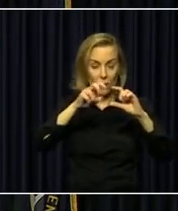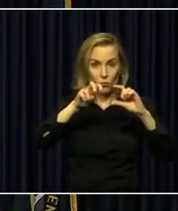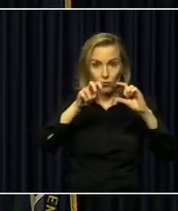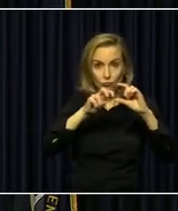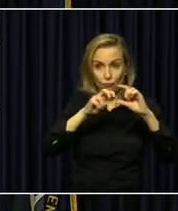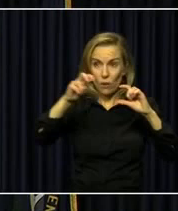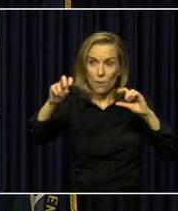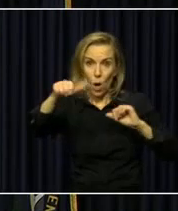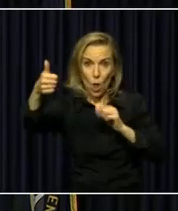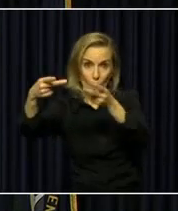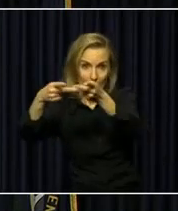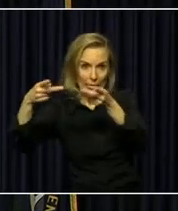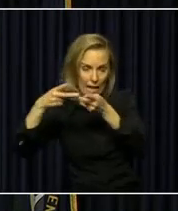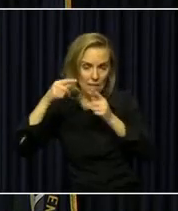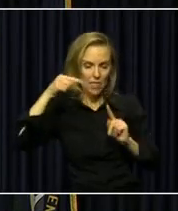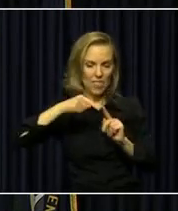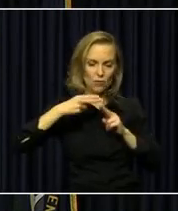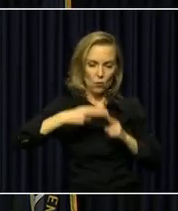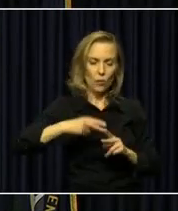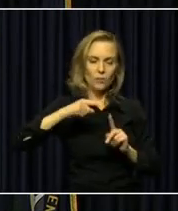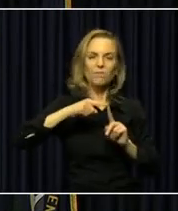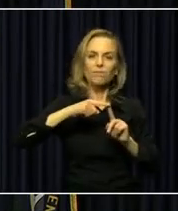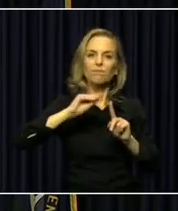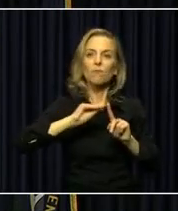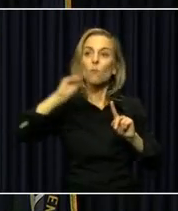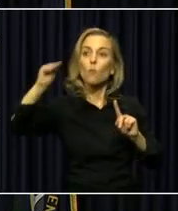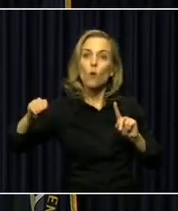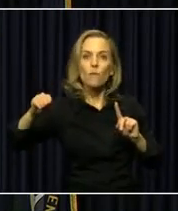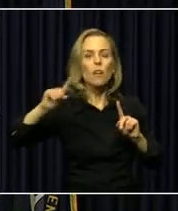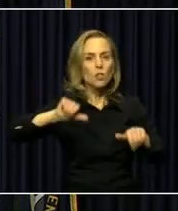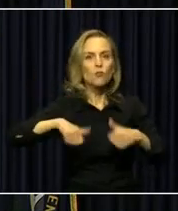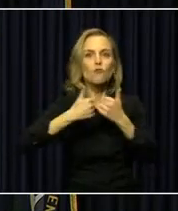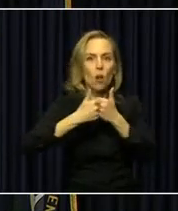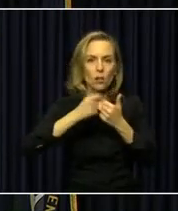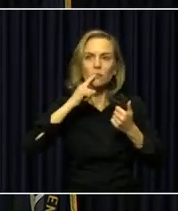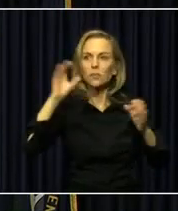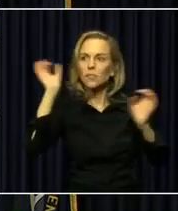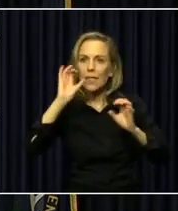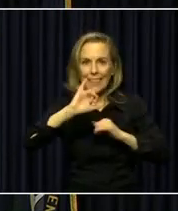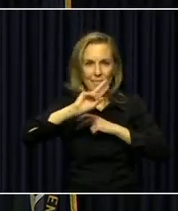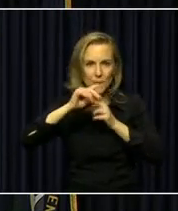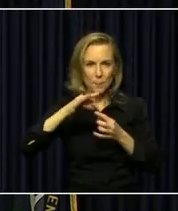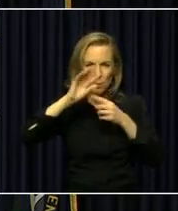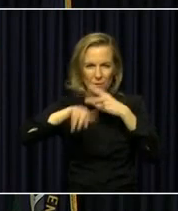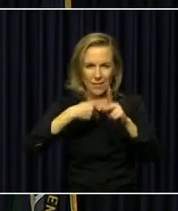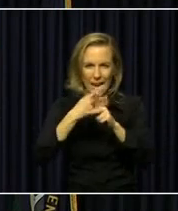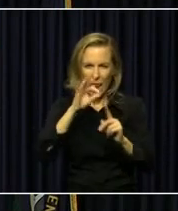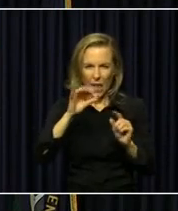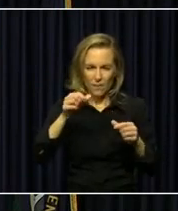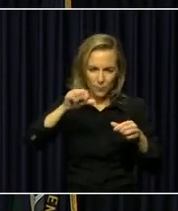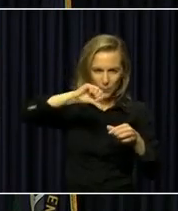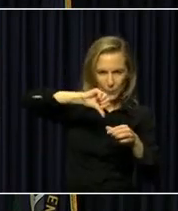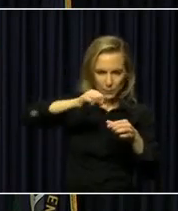ABOUT A COUPLE THINGS. NUMBER ONE, AM I GOING AHEAD AND GETTING THE MATERIALS I WILL